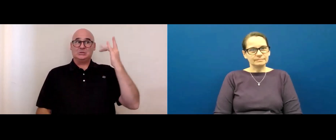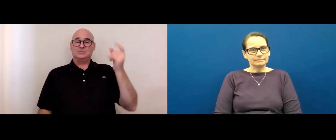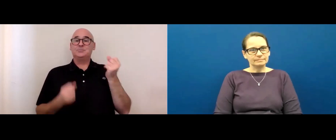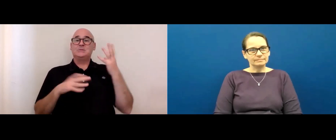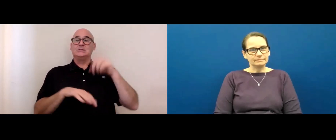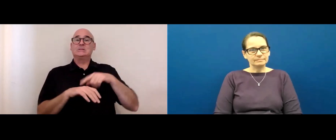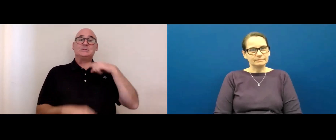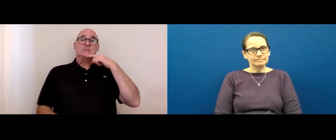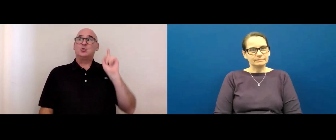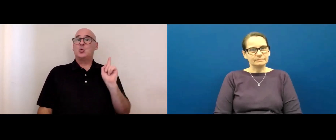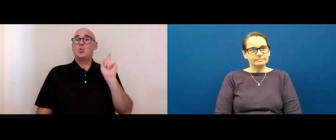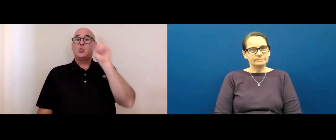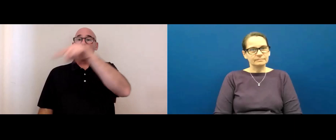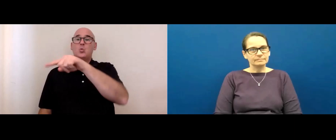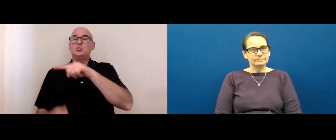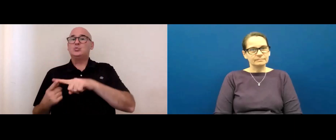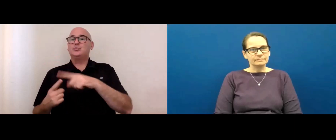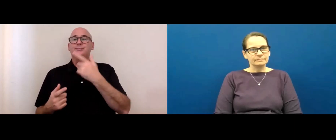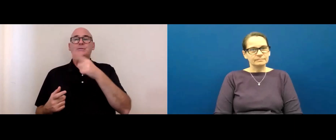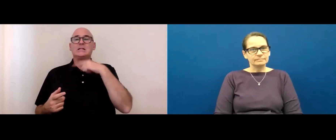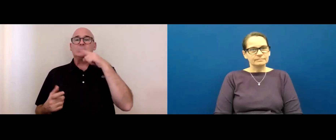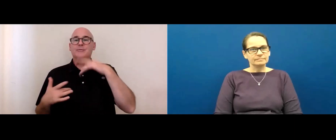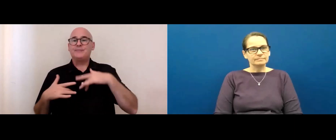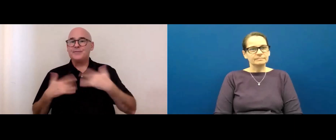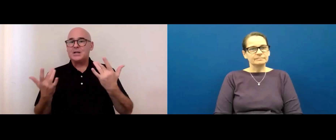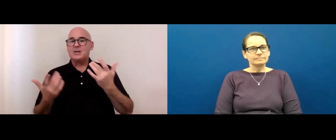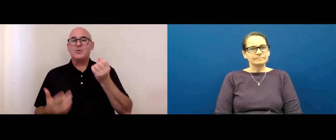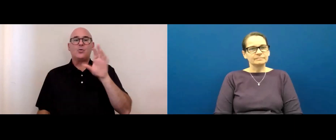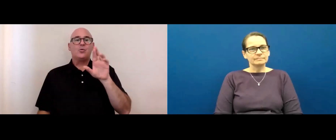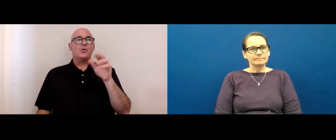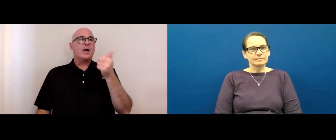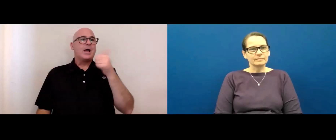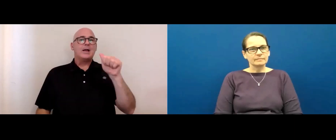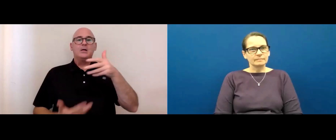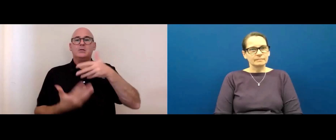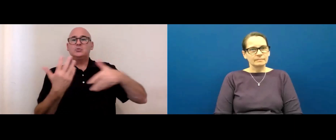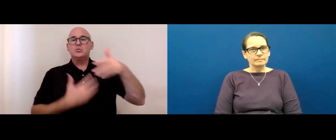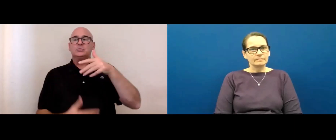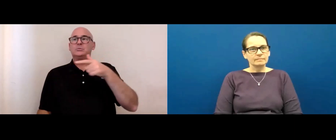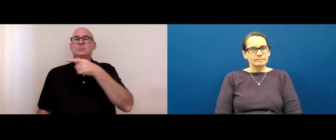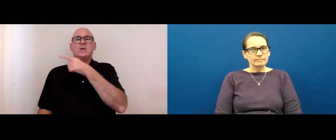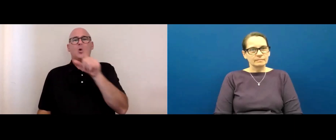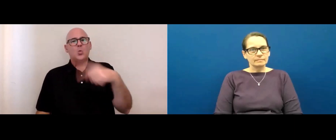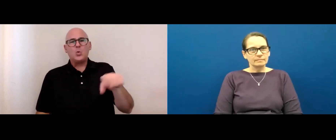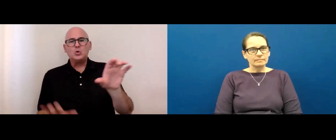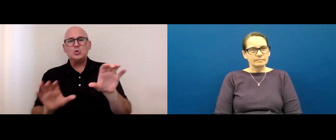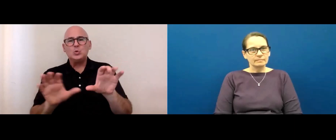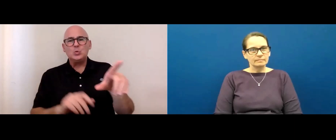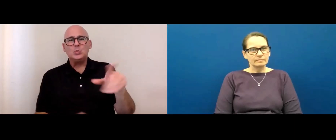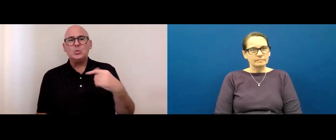privilege of being a commissioner they would go to an event or a social gathering and people